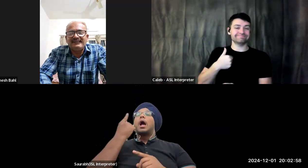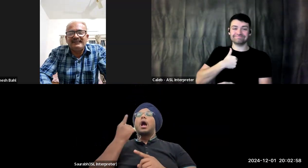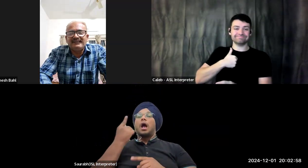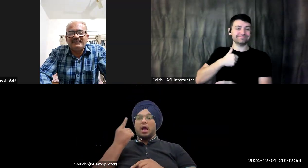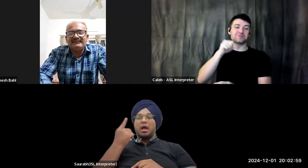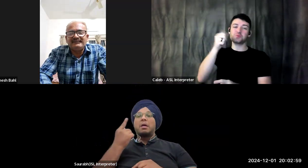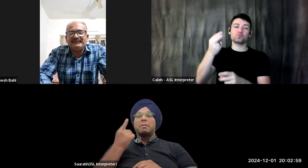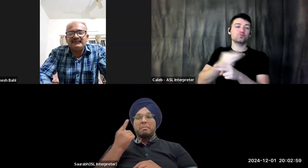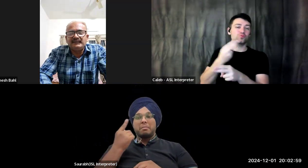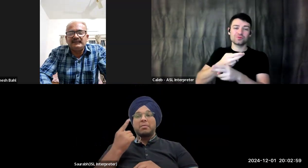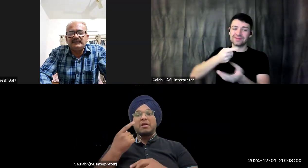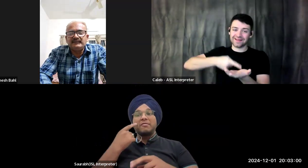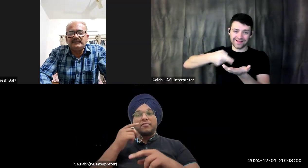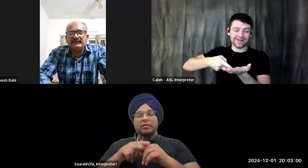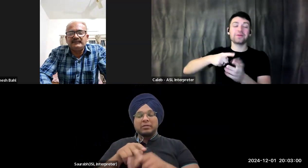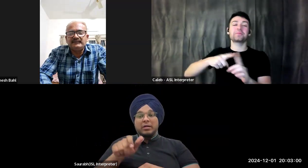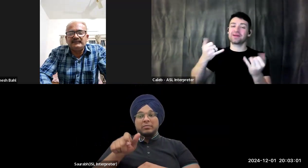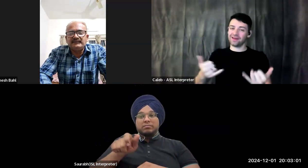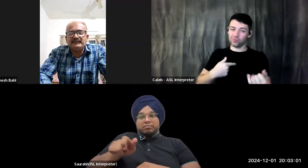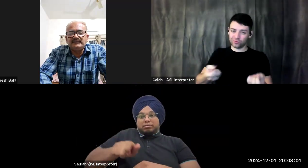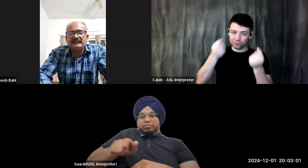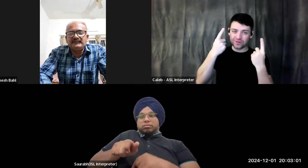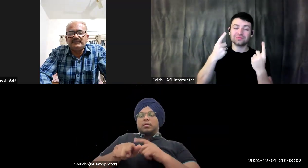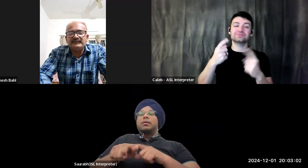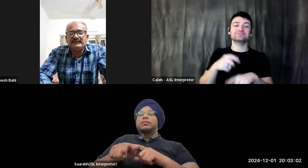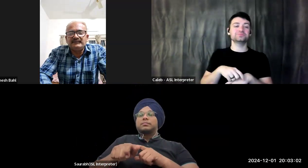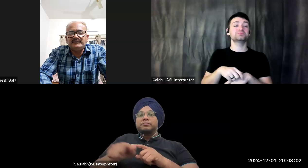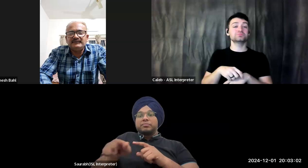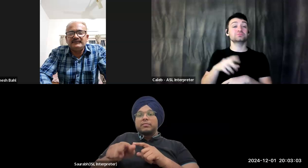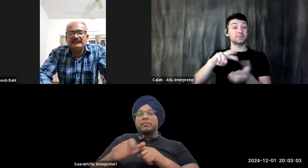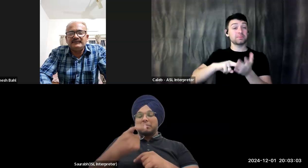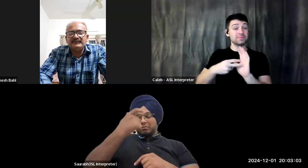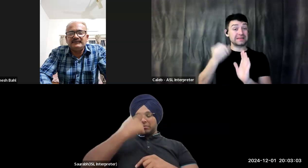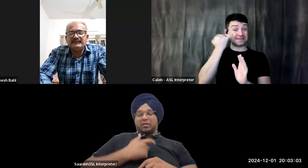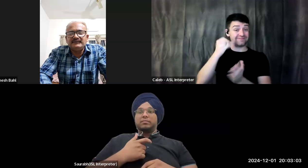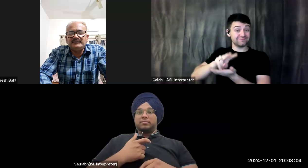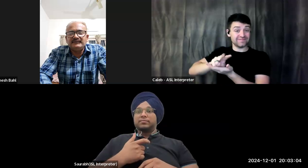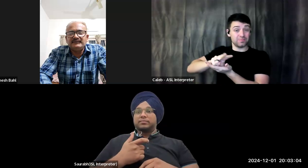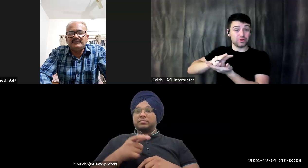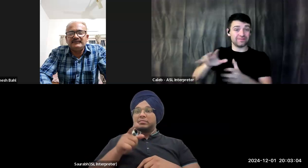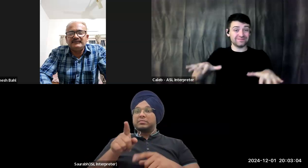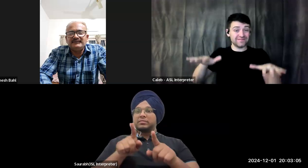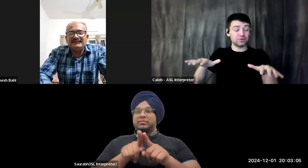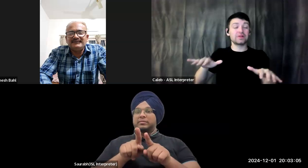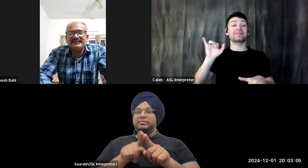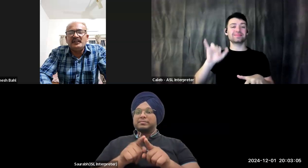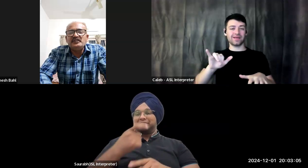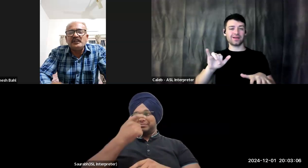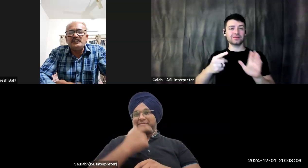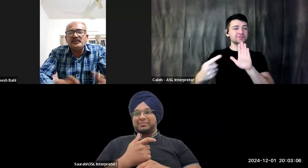that if it vibrates, that is a signal to the person like you have to sort of feel around you.